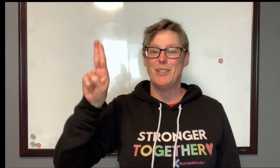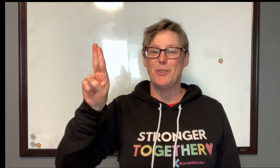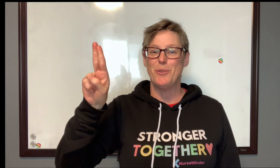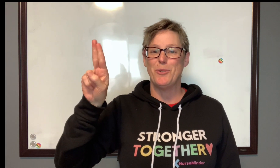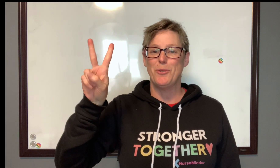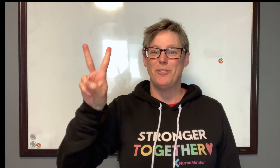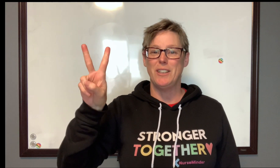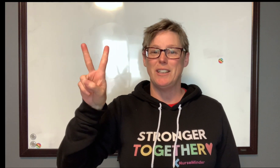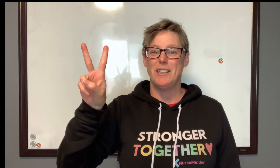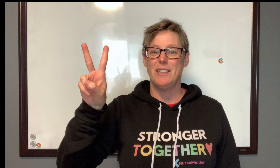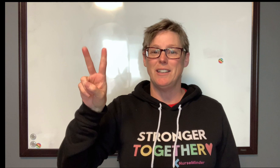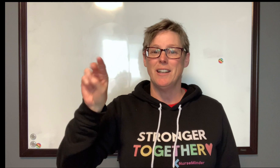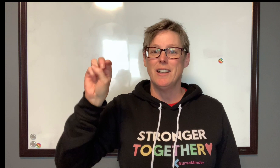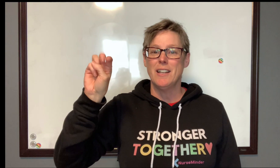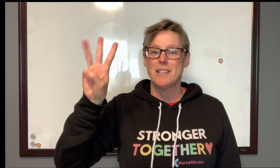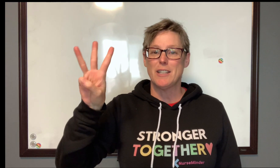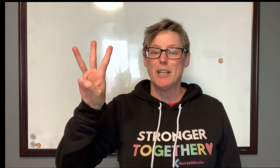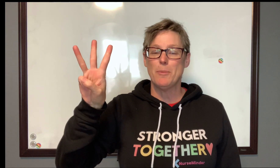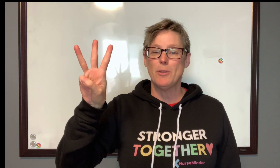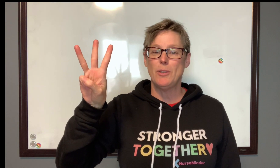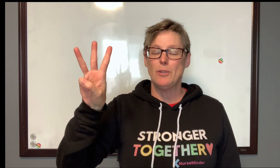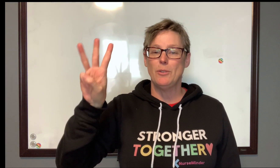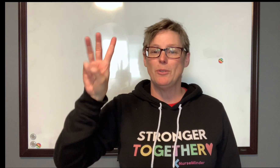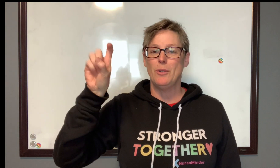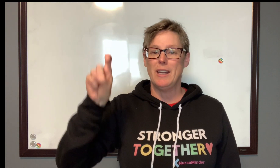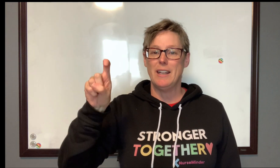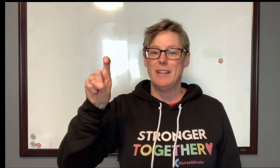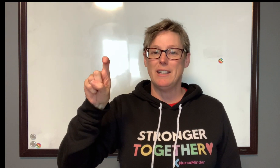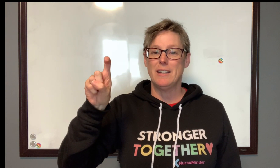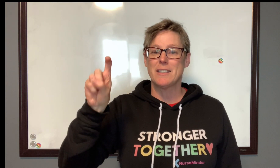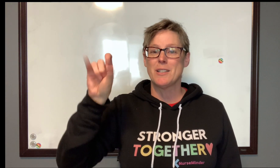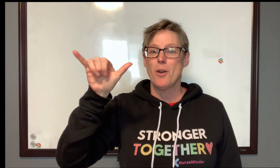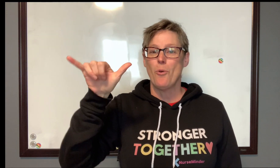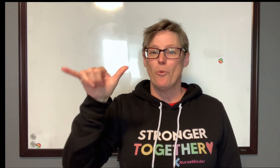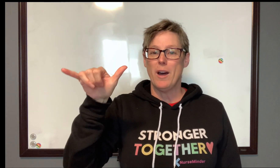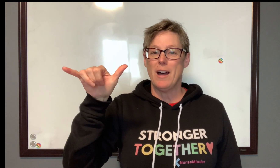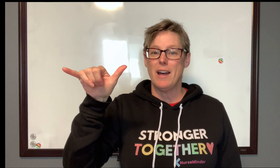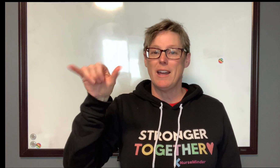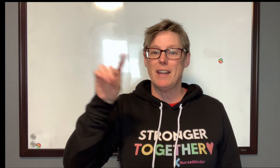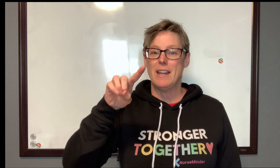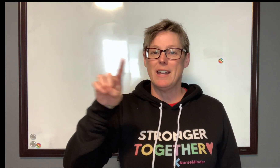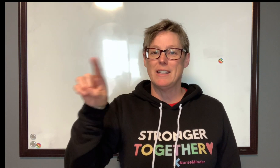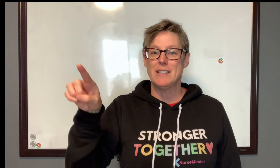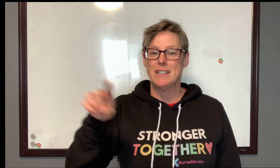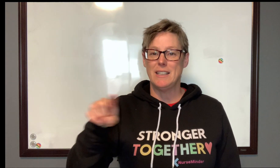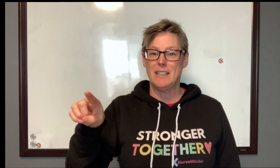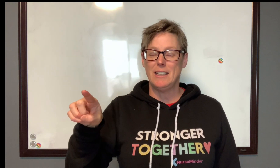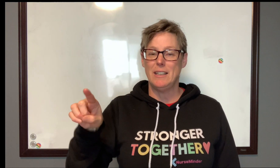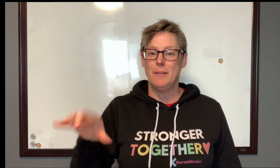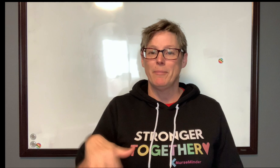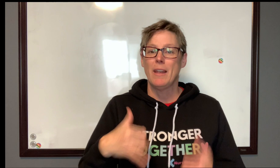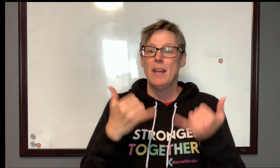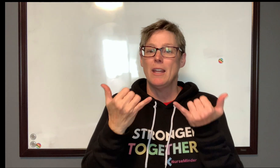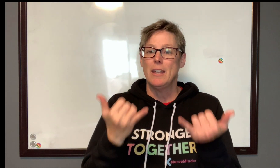u v w